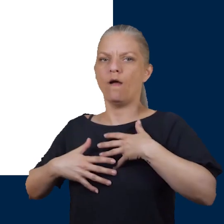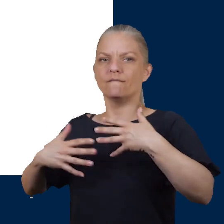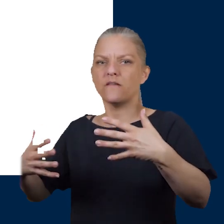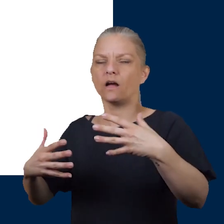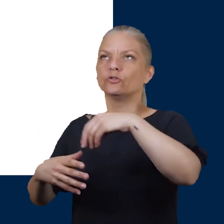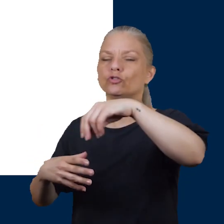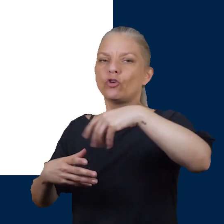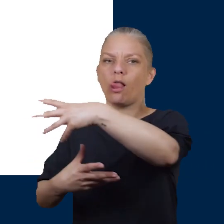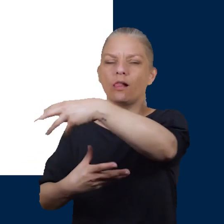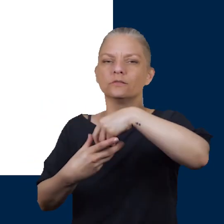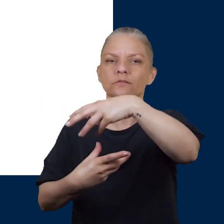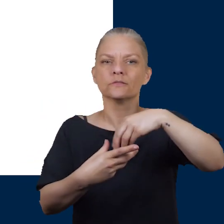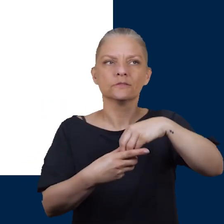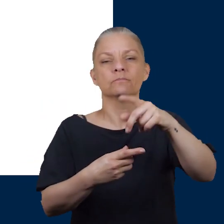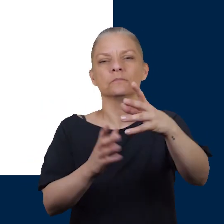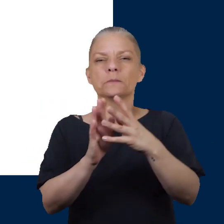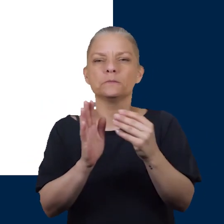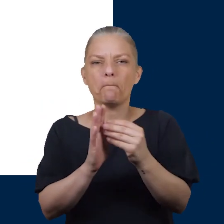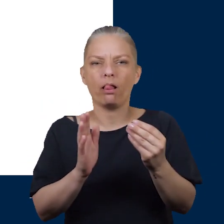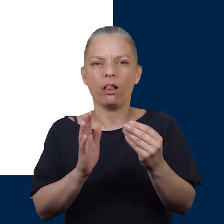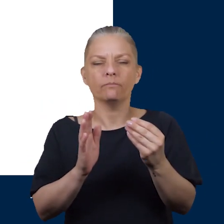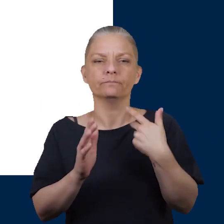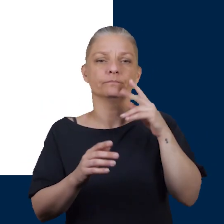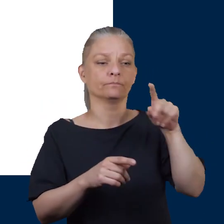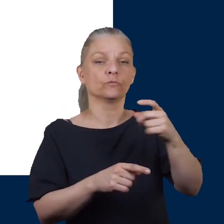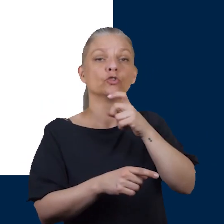it's helpful to look at the sugar fat and salt in particular.